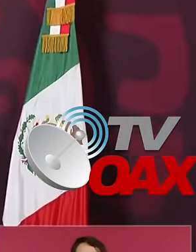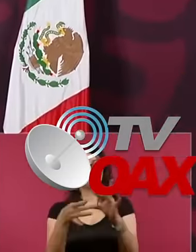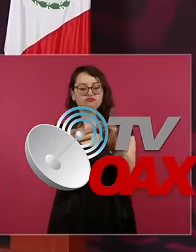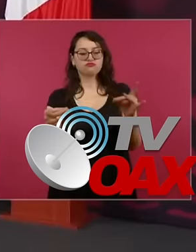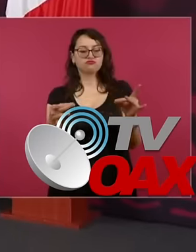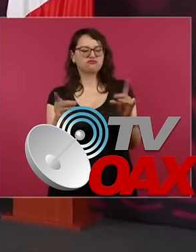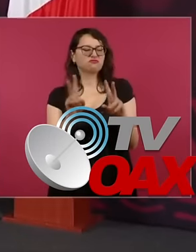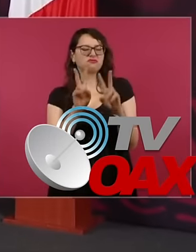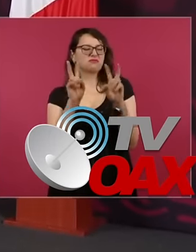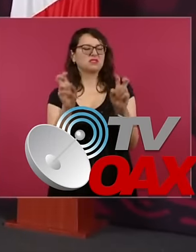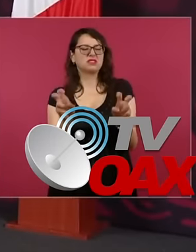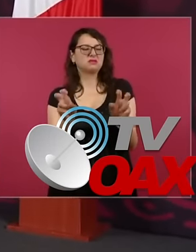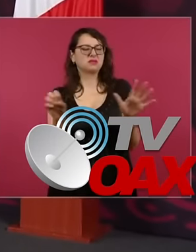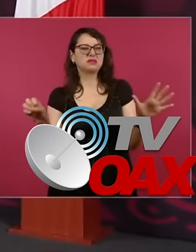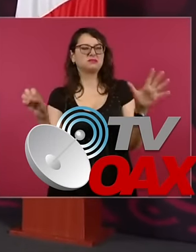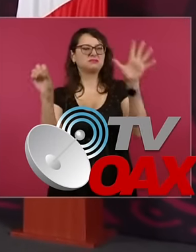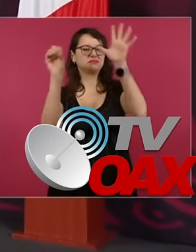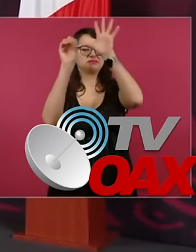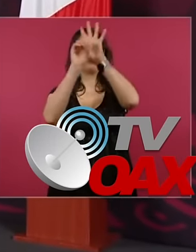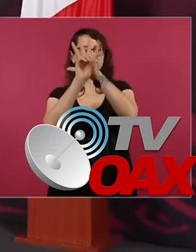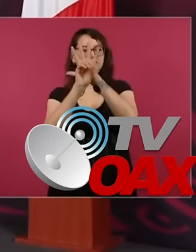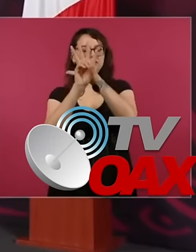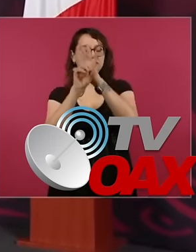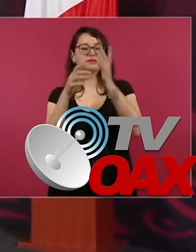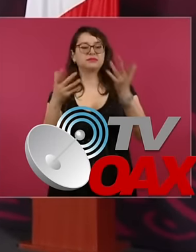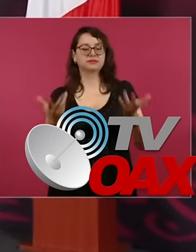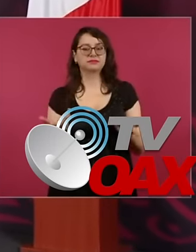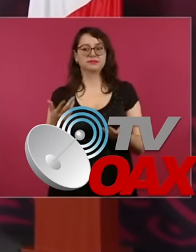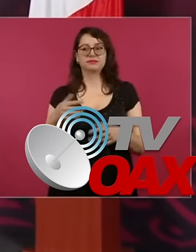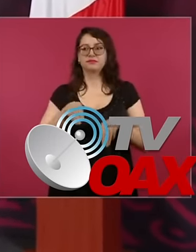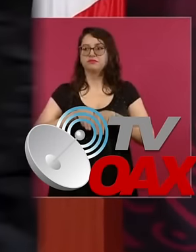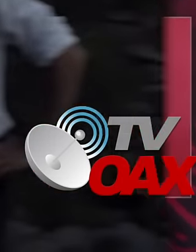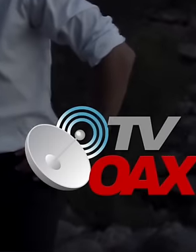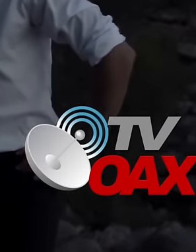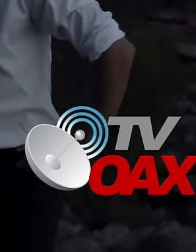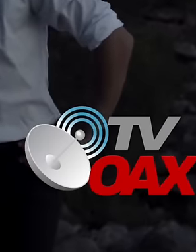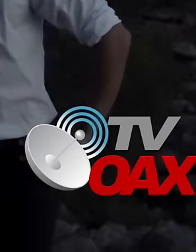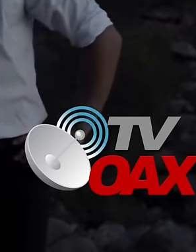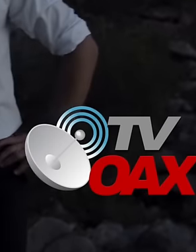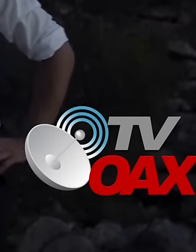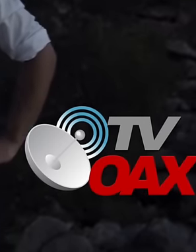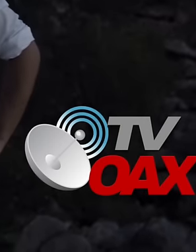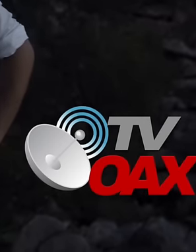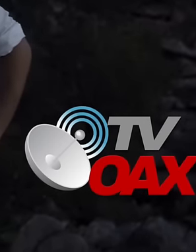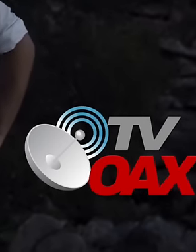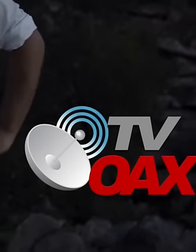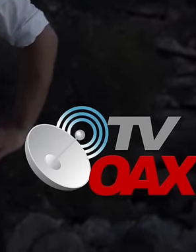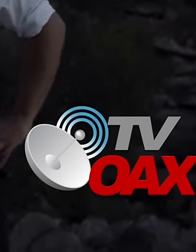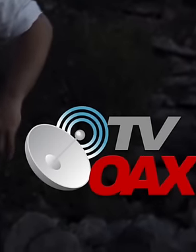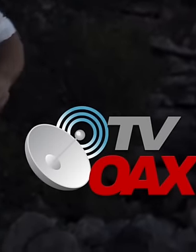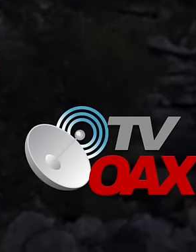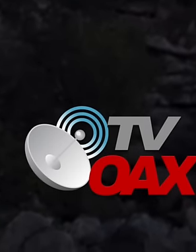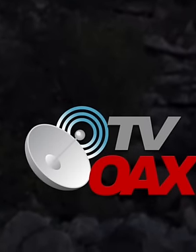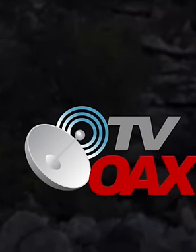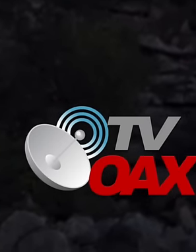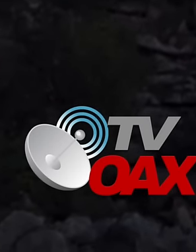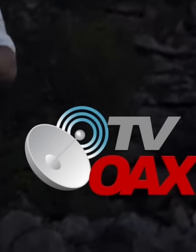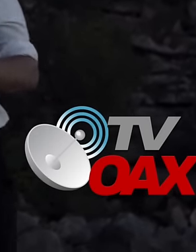coming days. Given this, the president of the republic calls on the people of Mexico